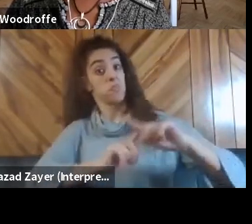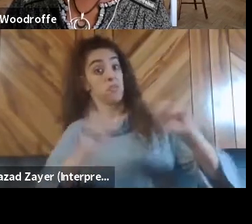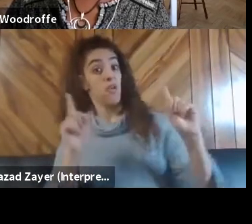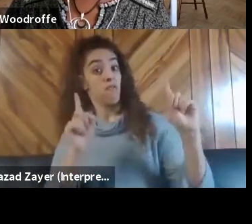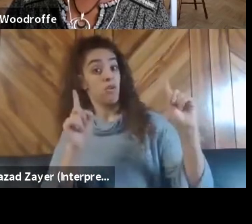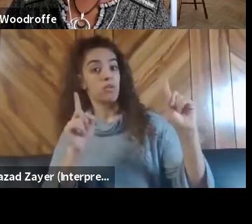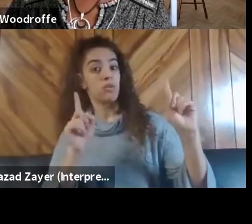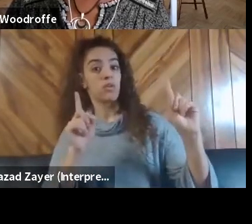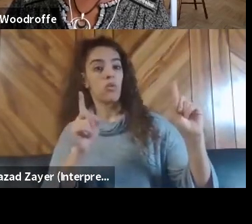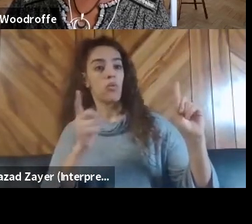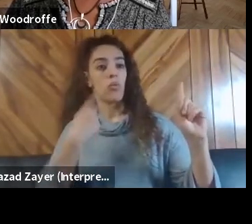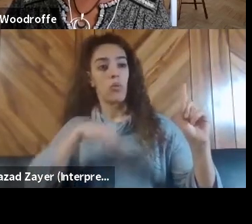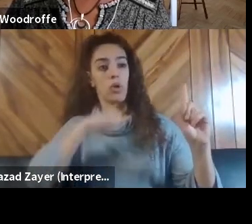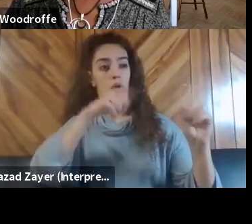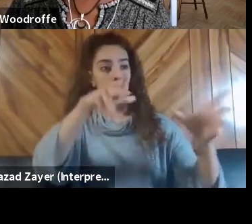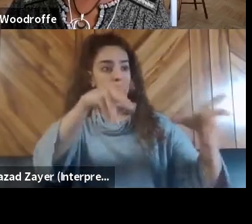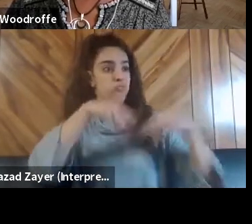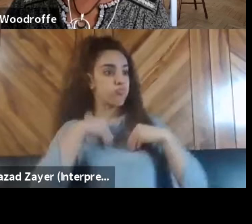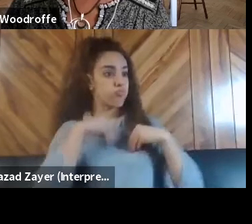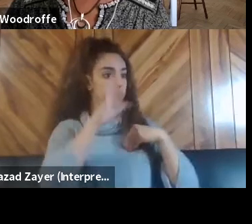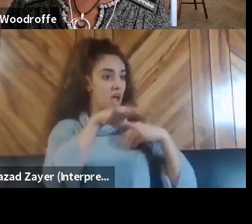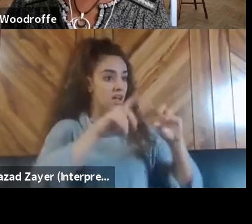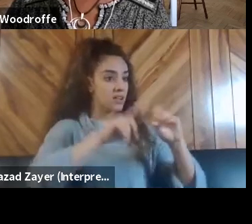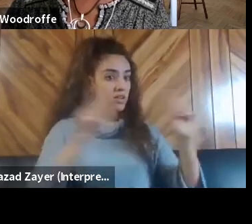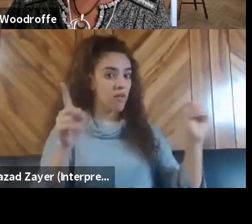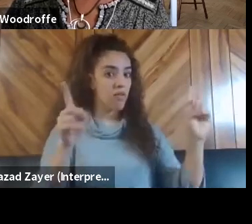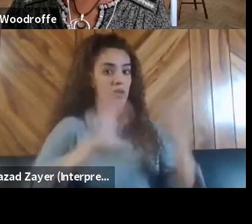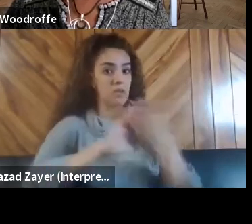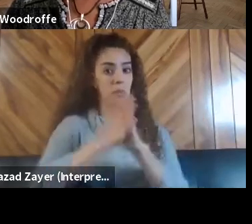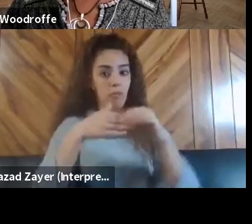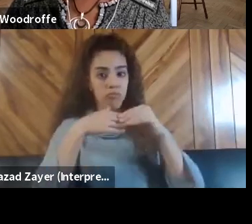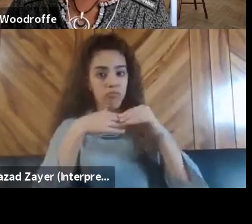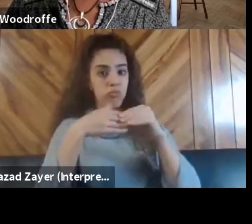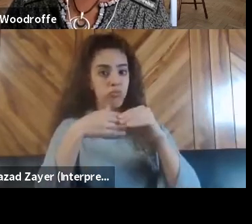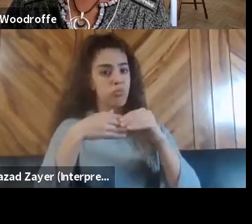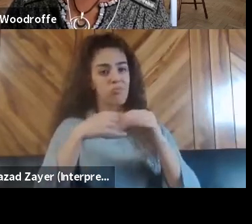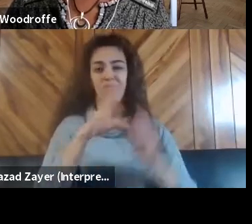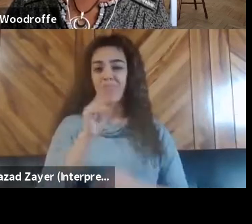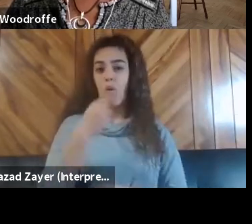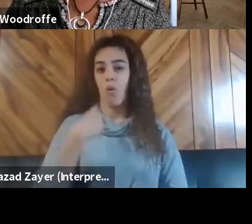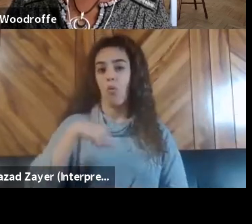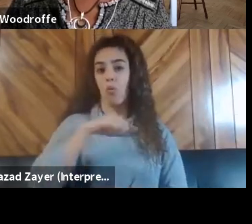difference, that difference becomes a problem. And so I only